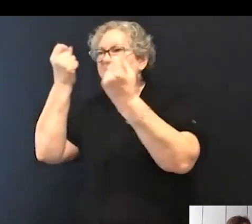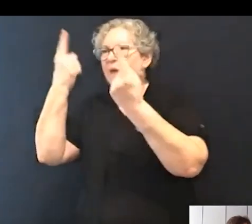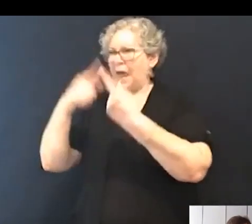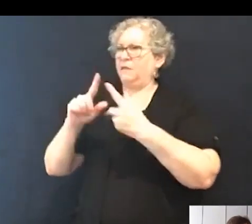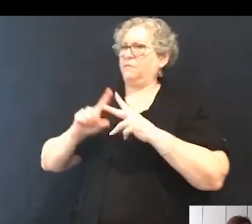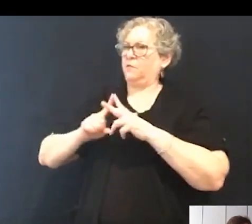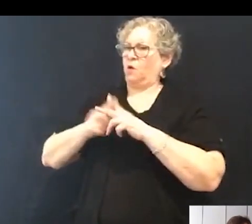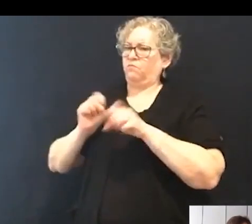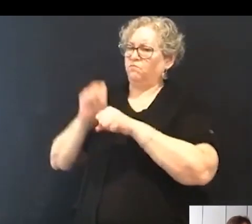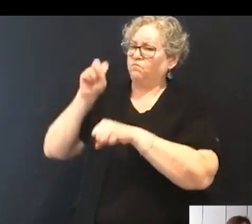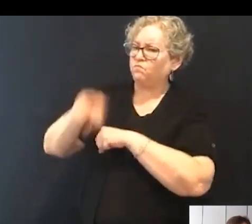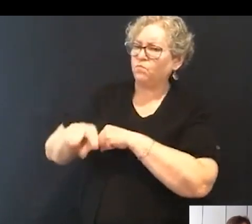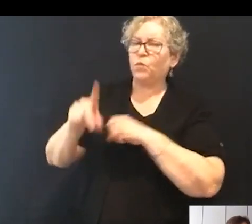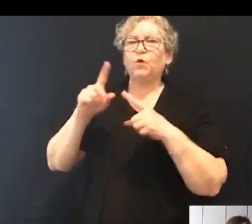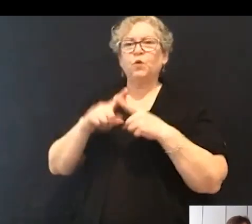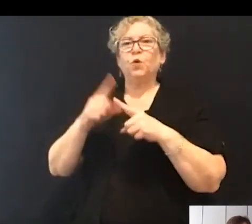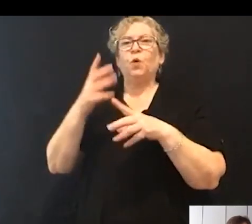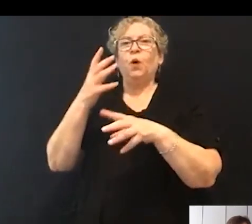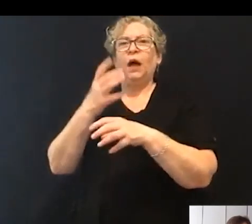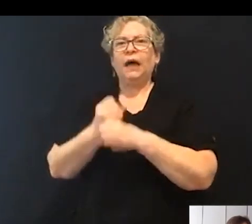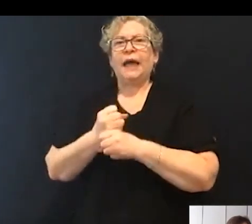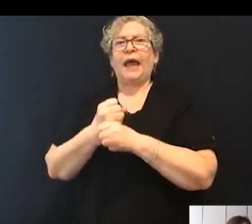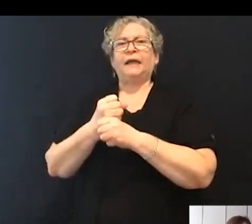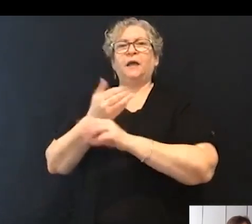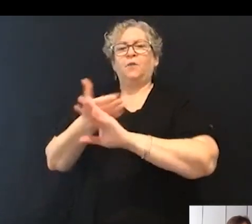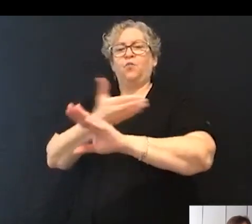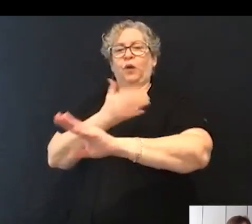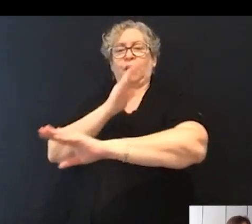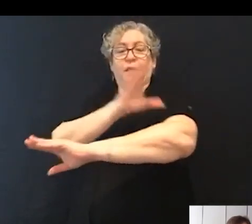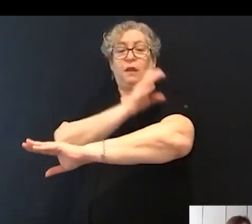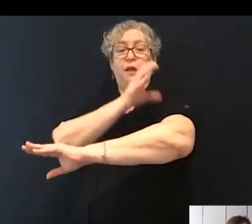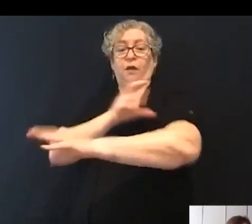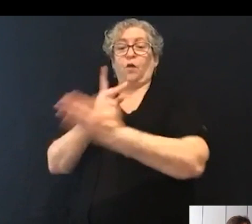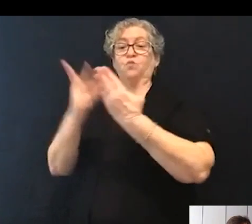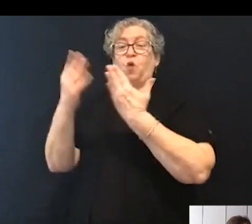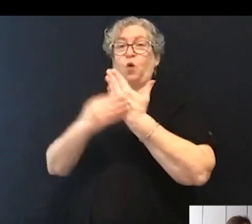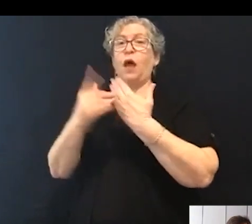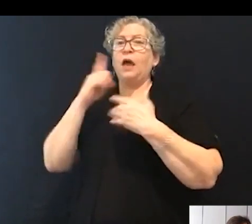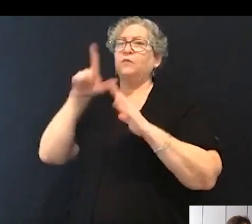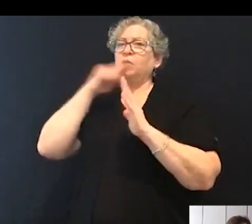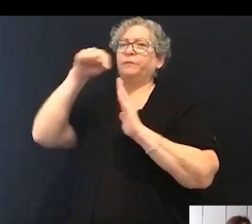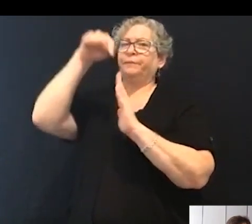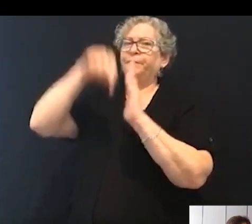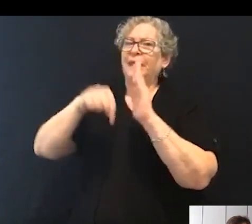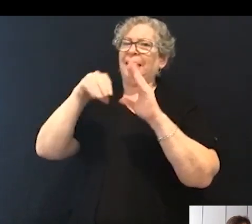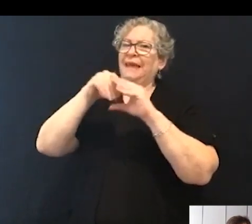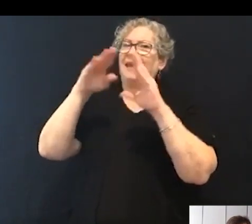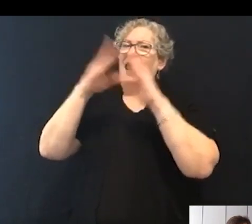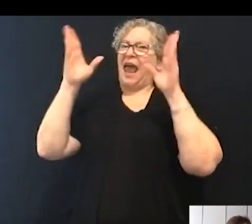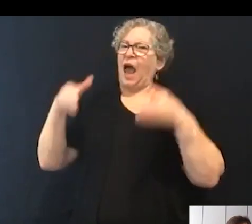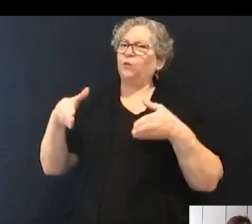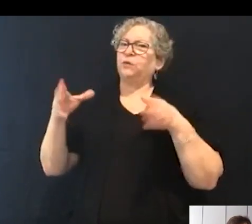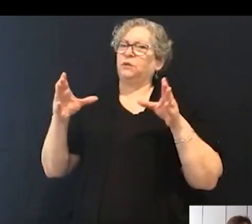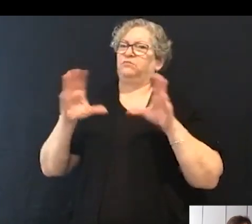in getting a preclinical program together. There is also an extensive in-house working force working